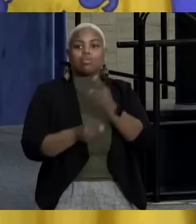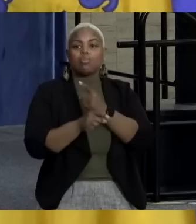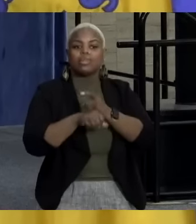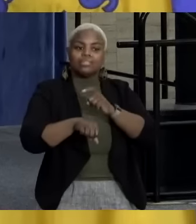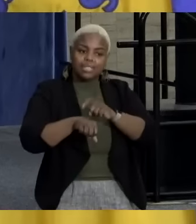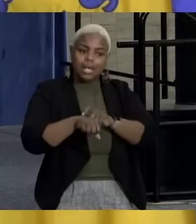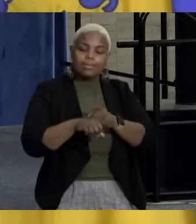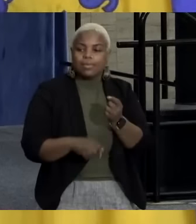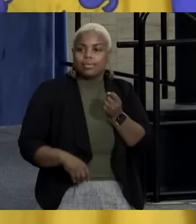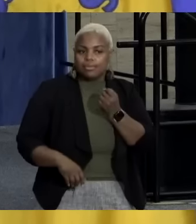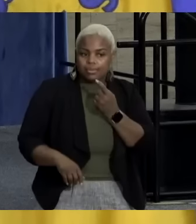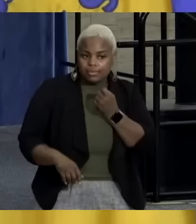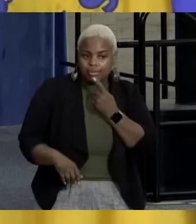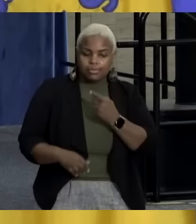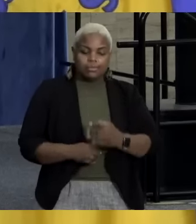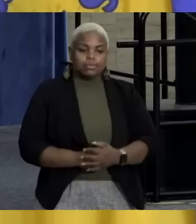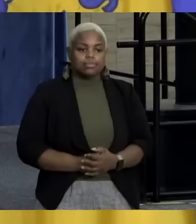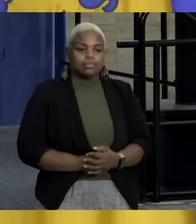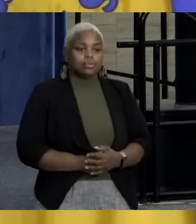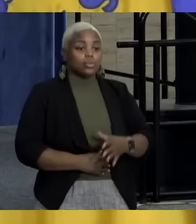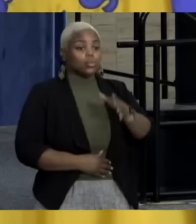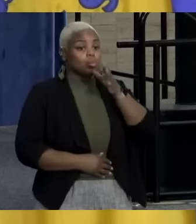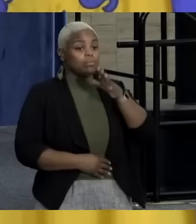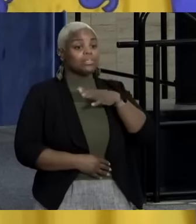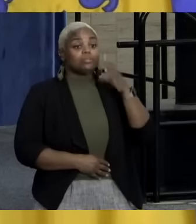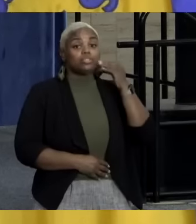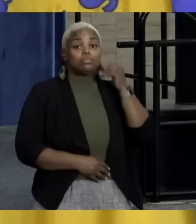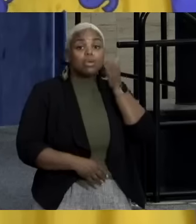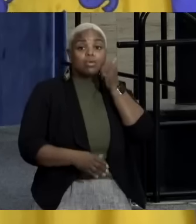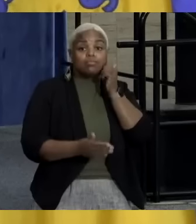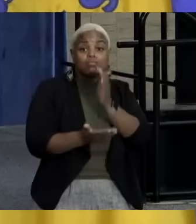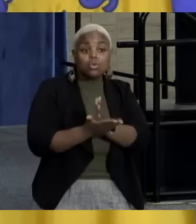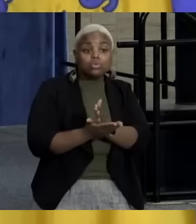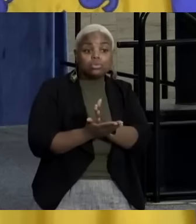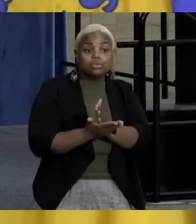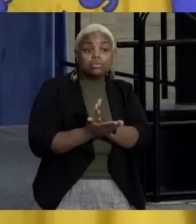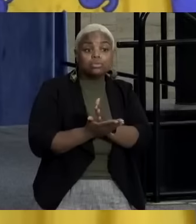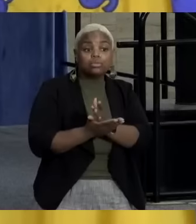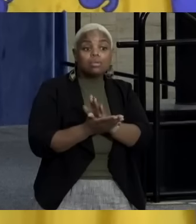When a woman goes through menopause, she becomes two to three times more likely to develop